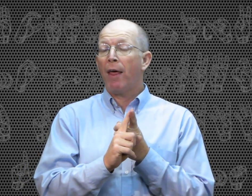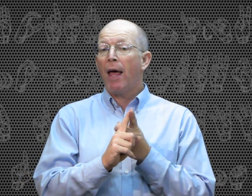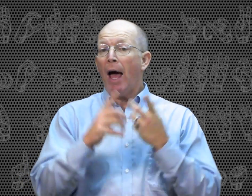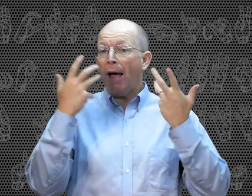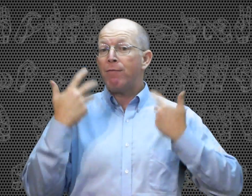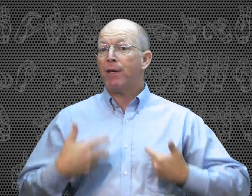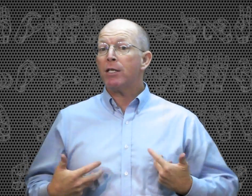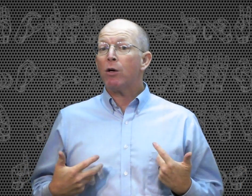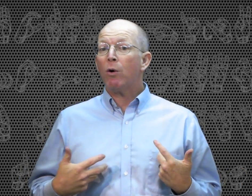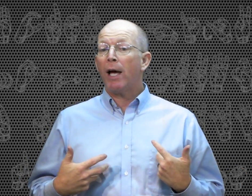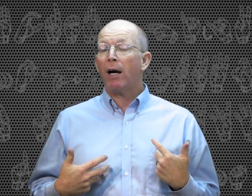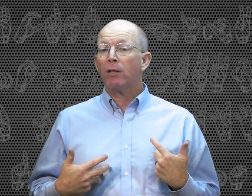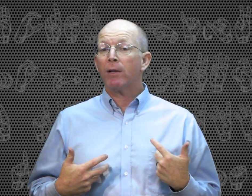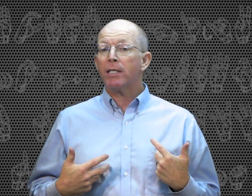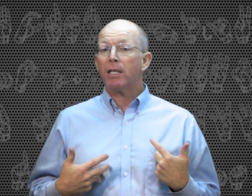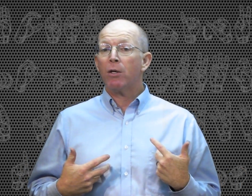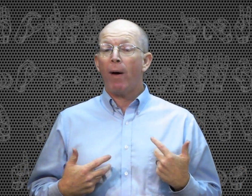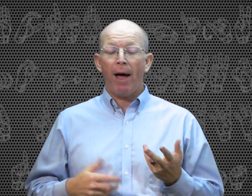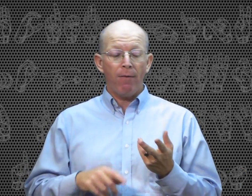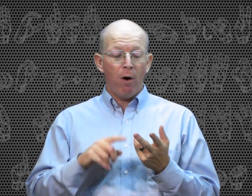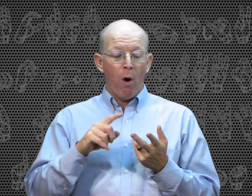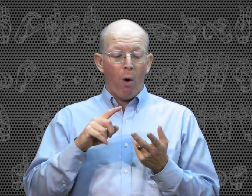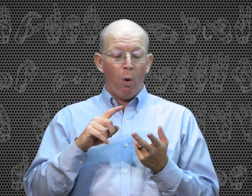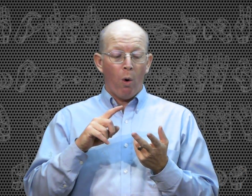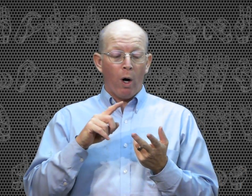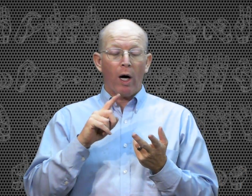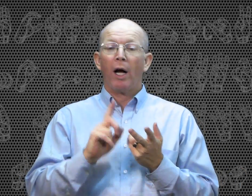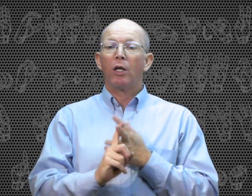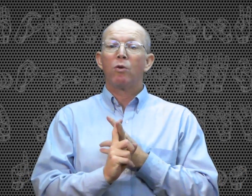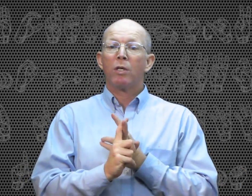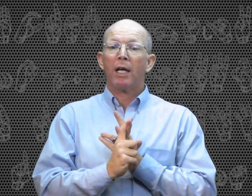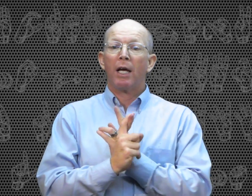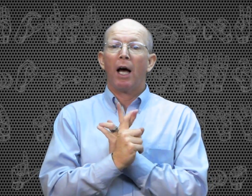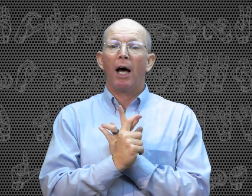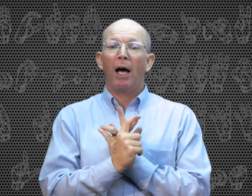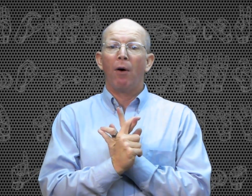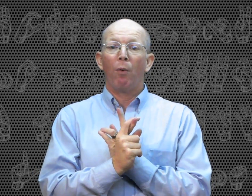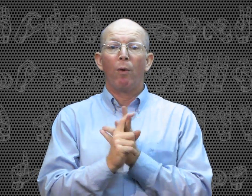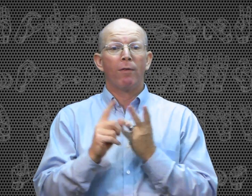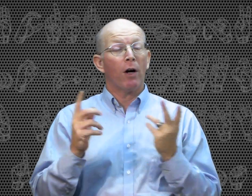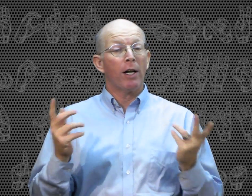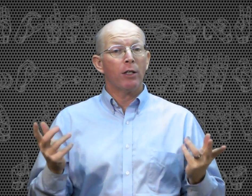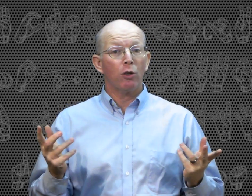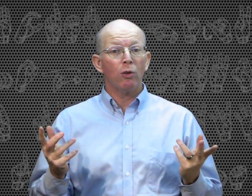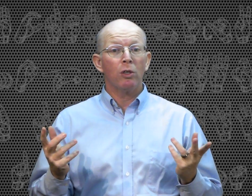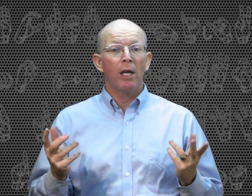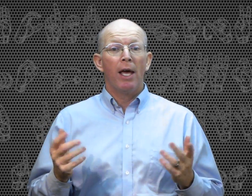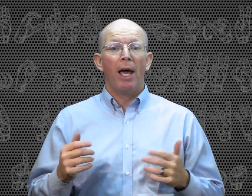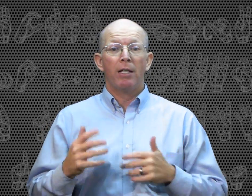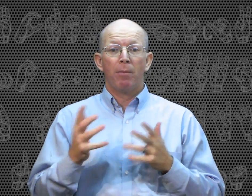with a physical characteristic you have or using one of your initials.